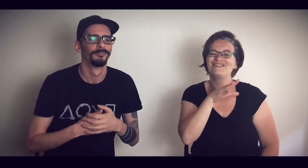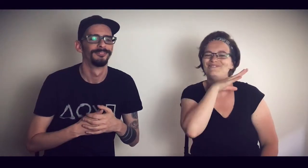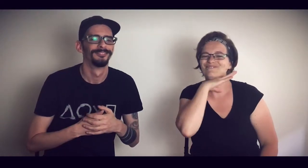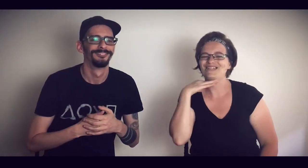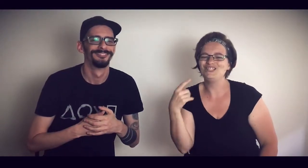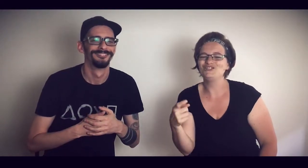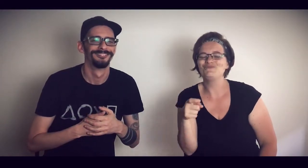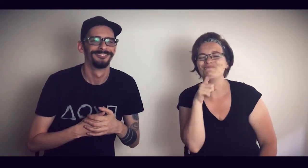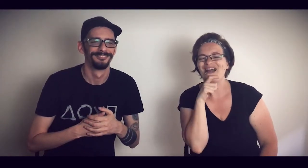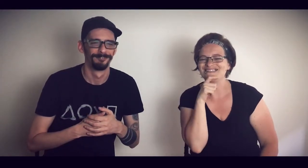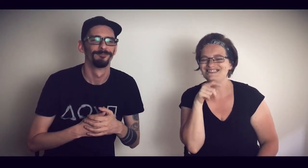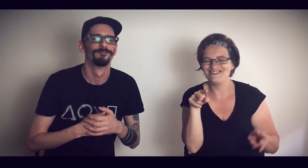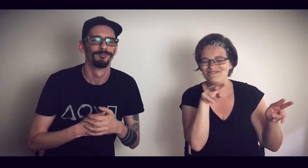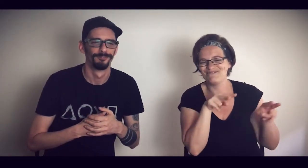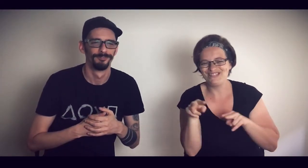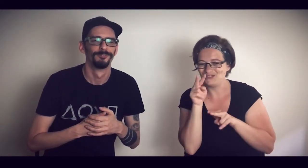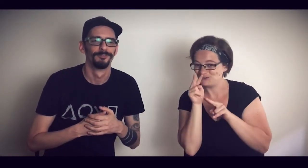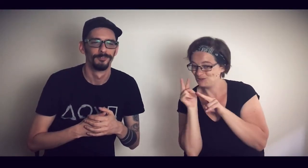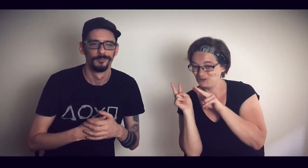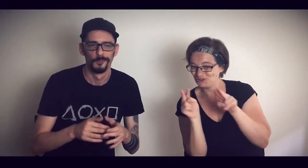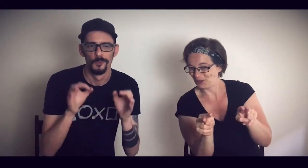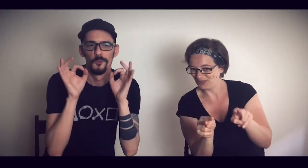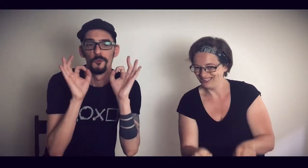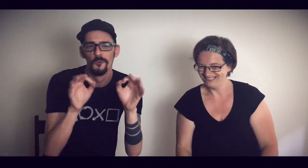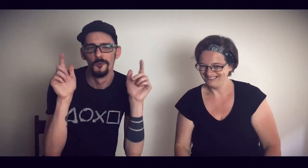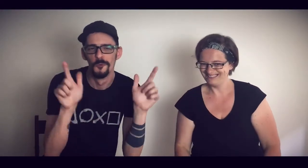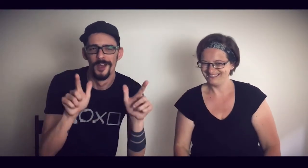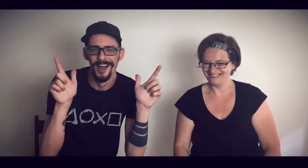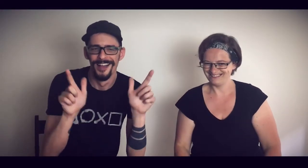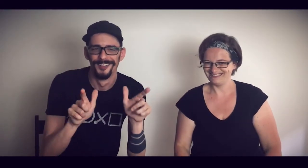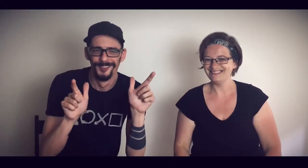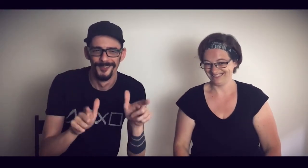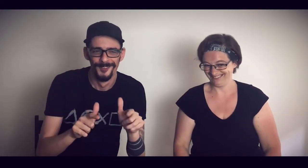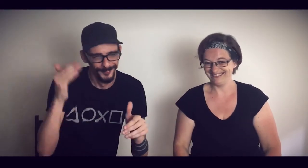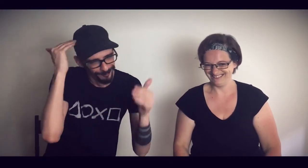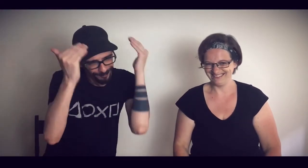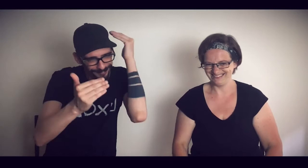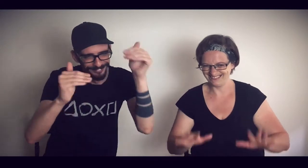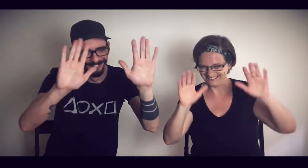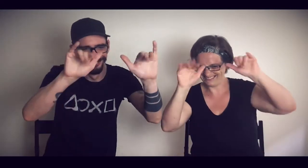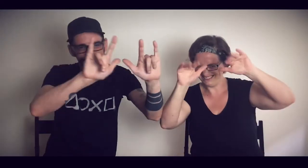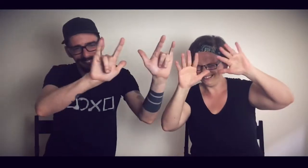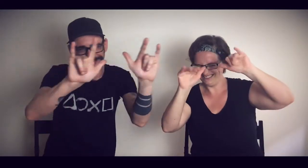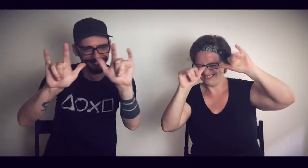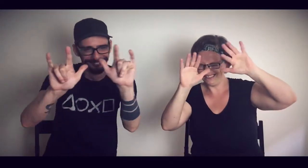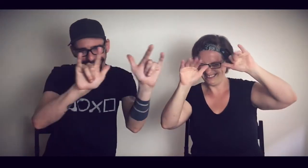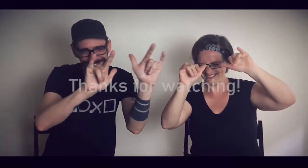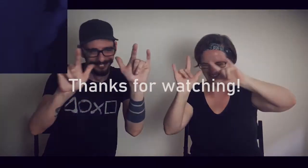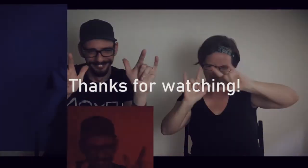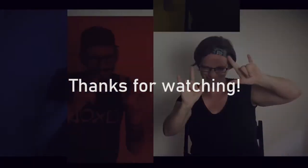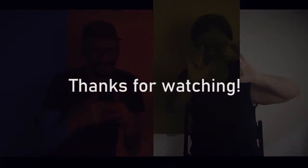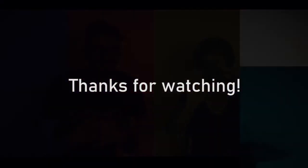Have fun watching our episodes of Deafies in Wonderland! Have a good time! See you guys, bye!